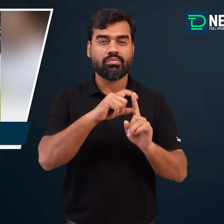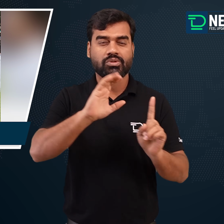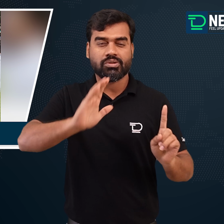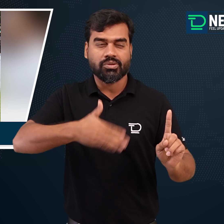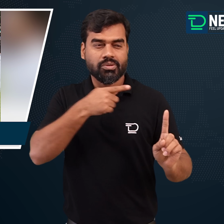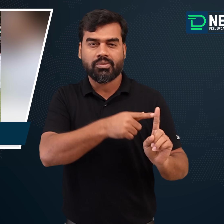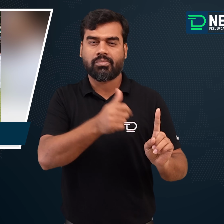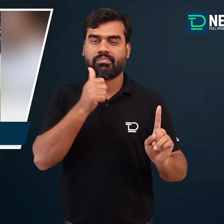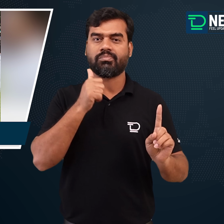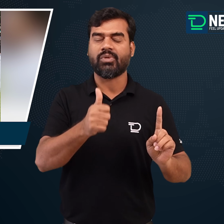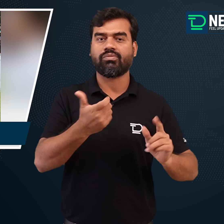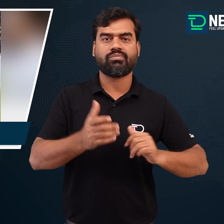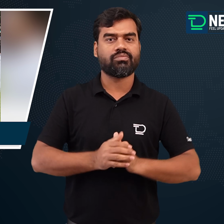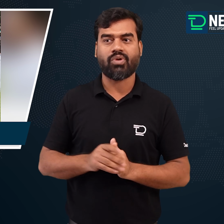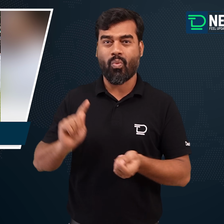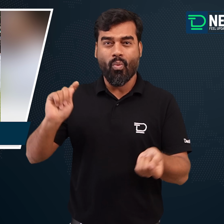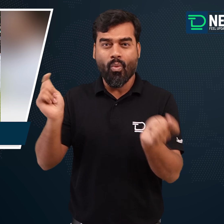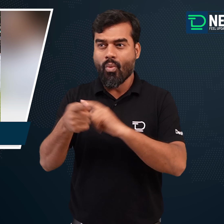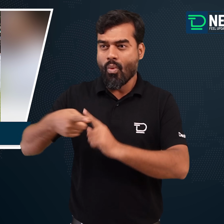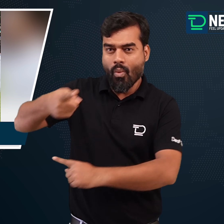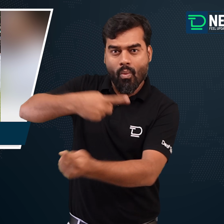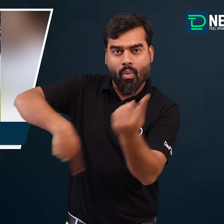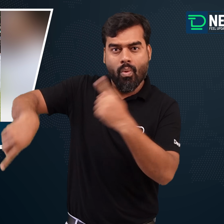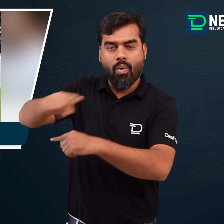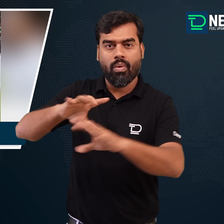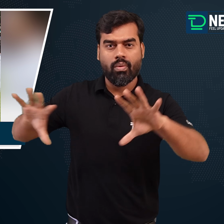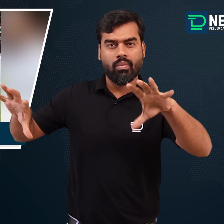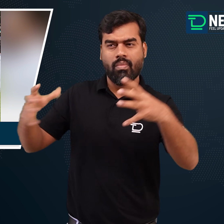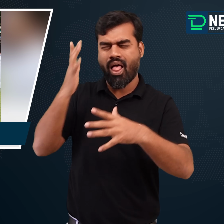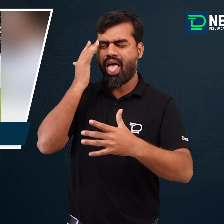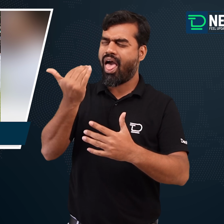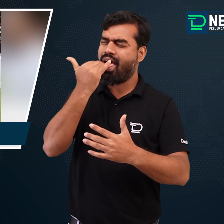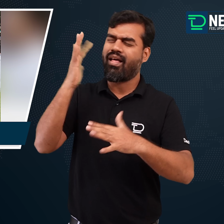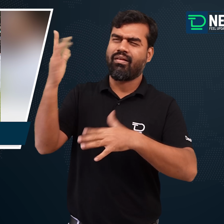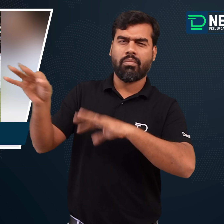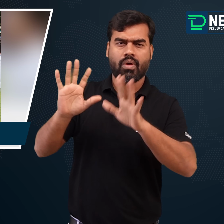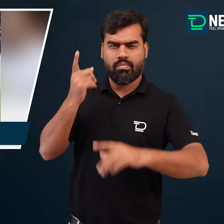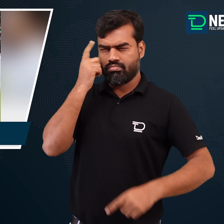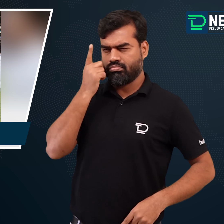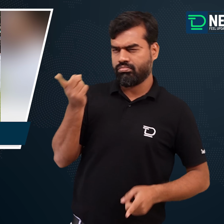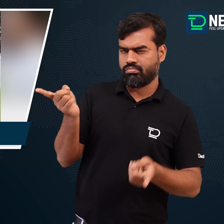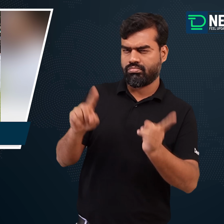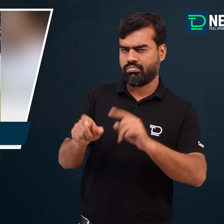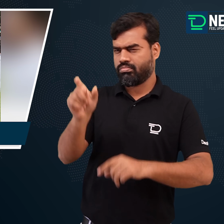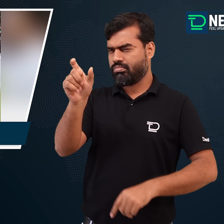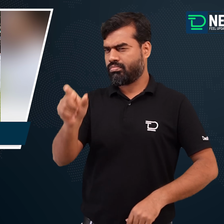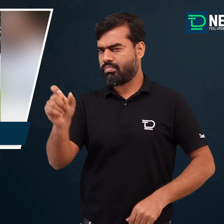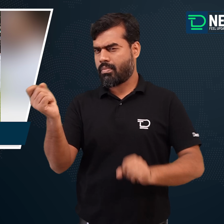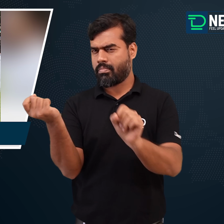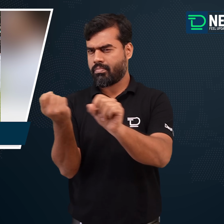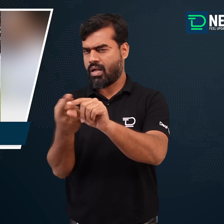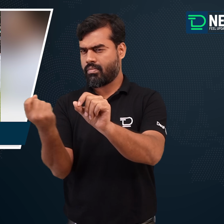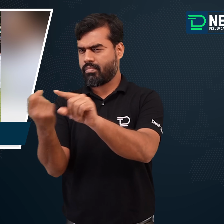The team has an outstanding culture because of his strategic thinking,